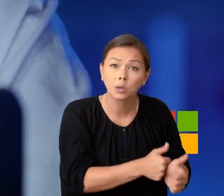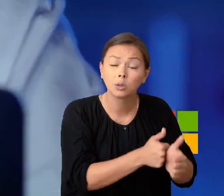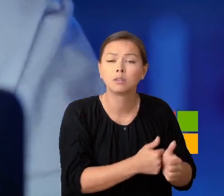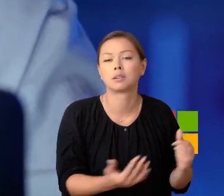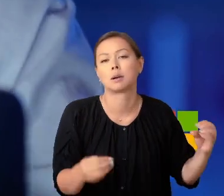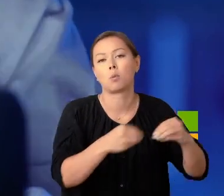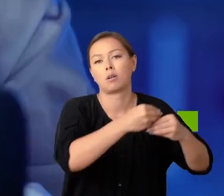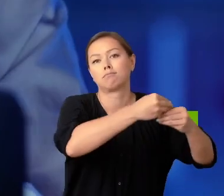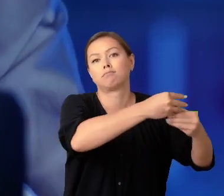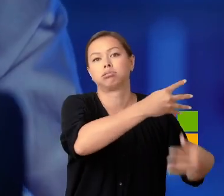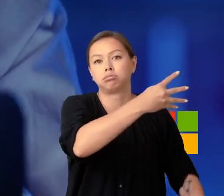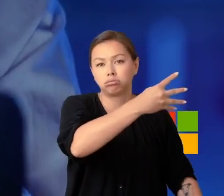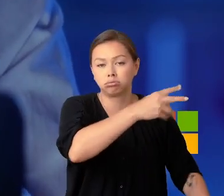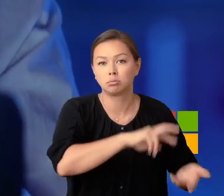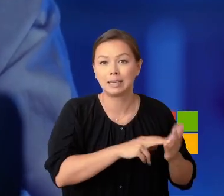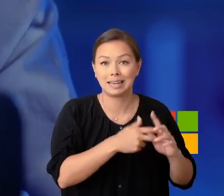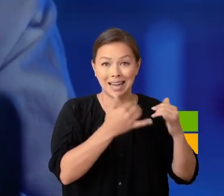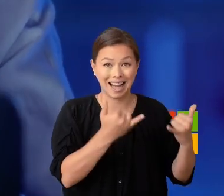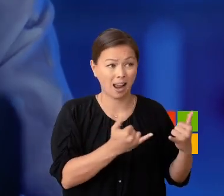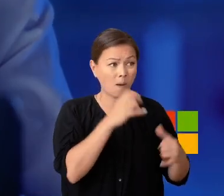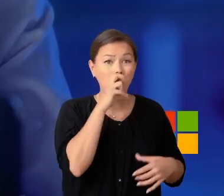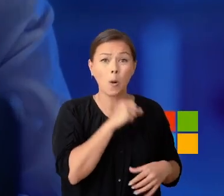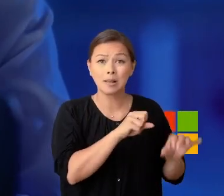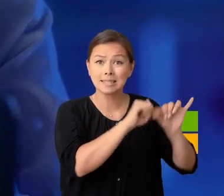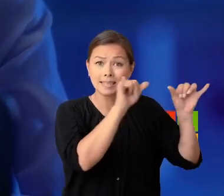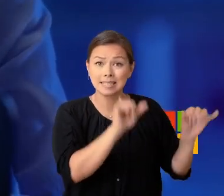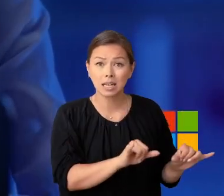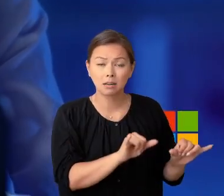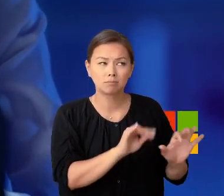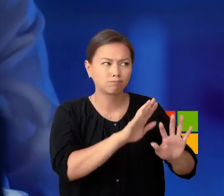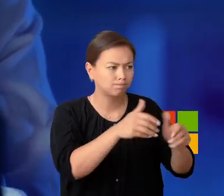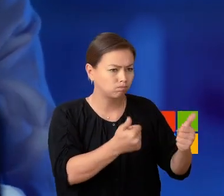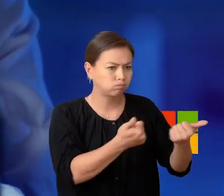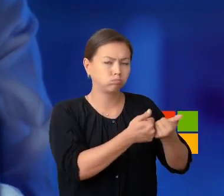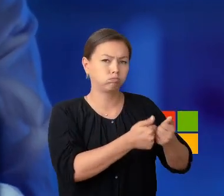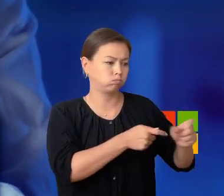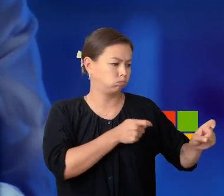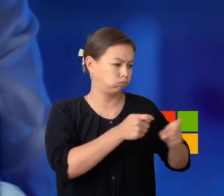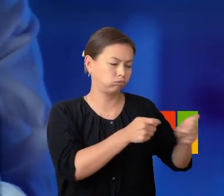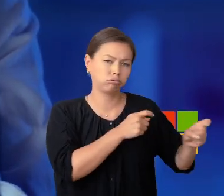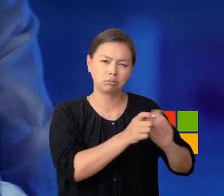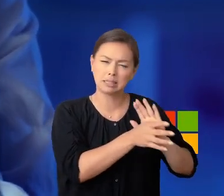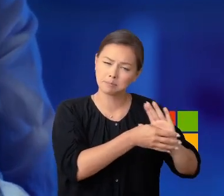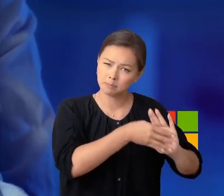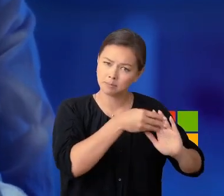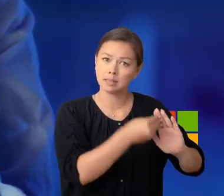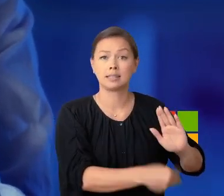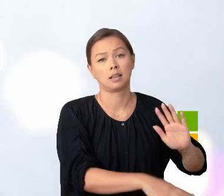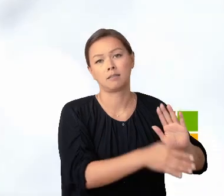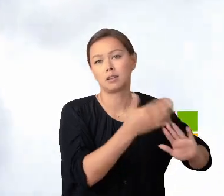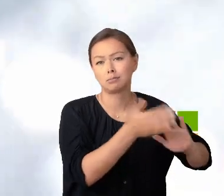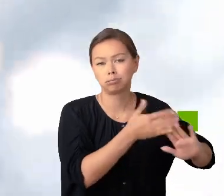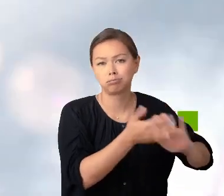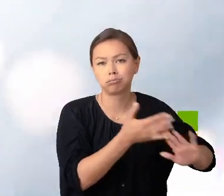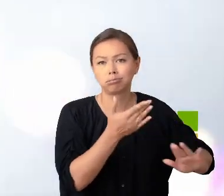Legacy platforms and technologies are becoming increasingly difficult and more expensive to keep up and running. They're not able